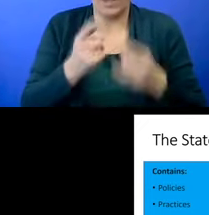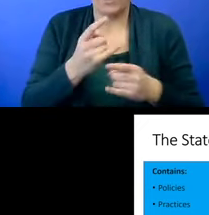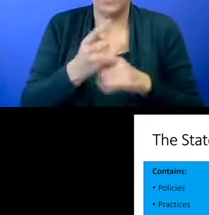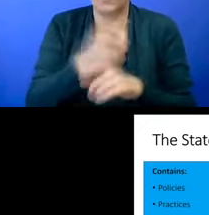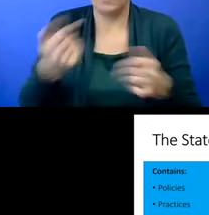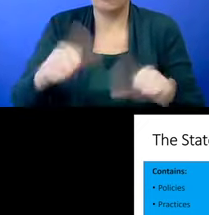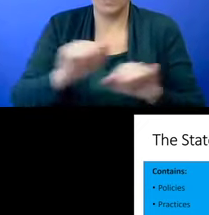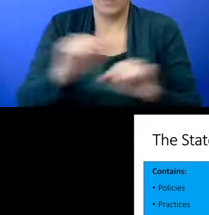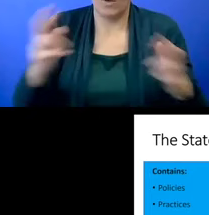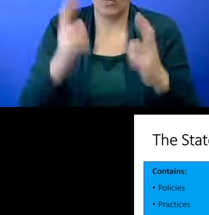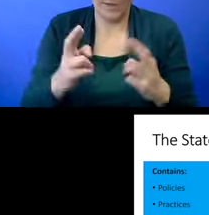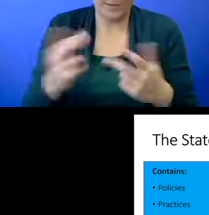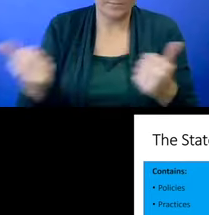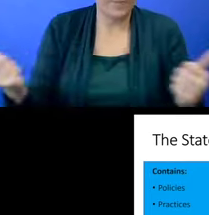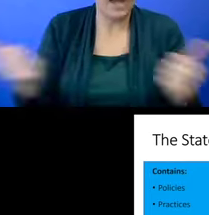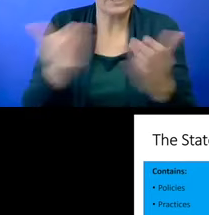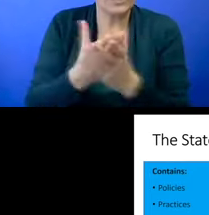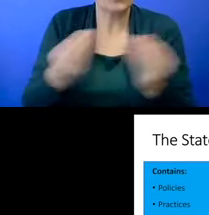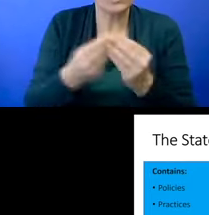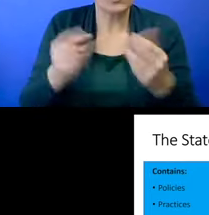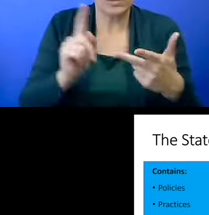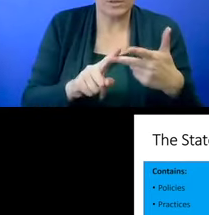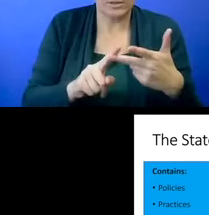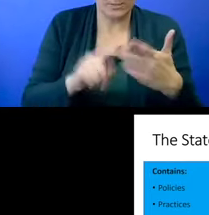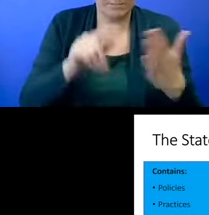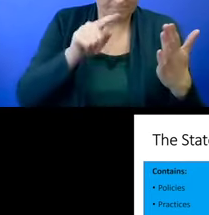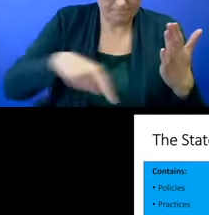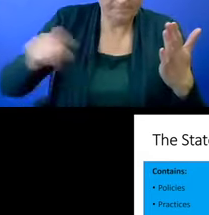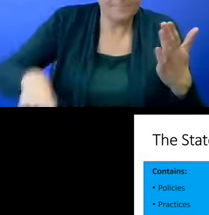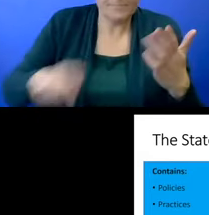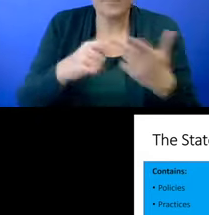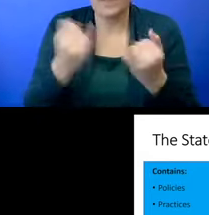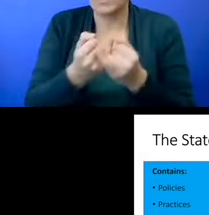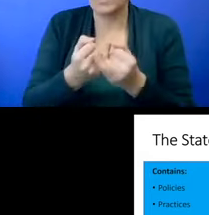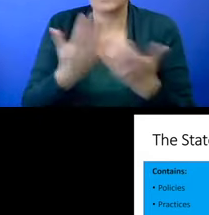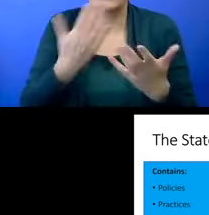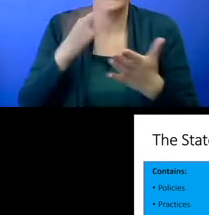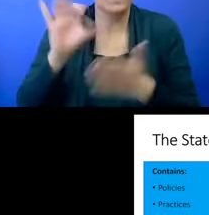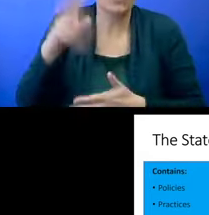the resources allocated to them - that's grants, investments, and facilities;